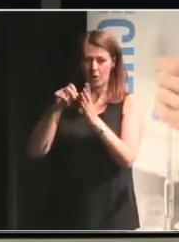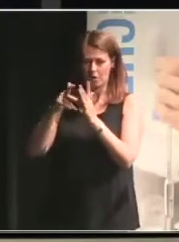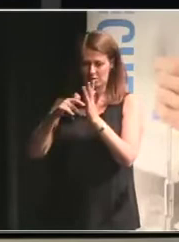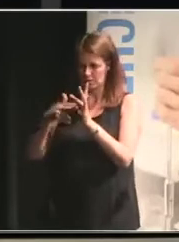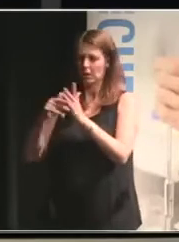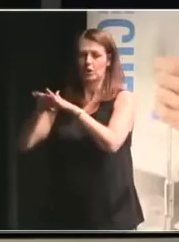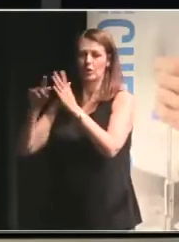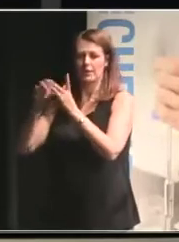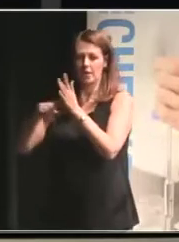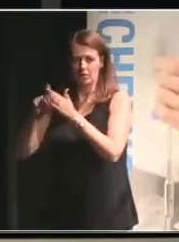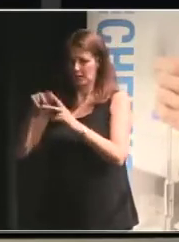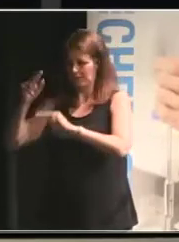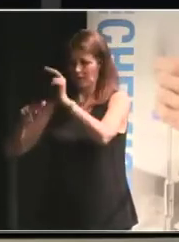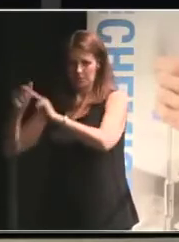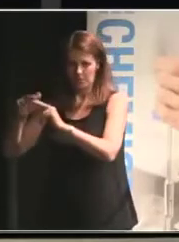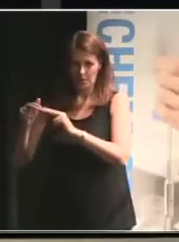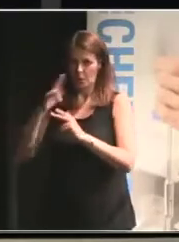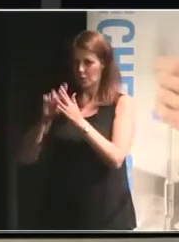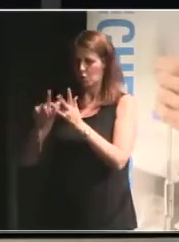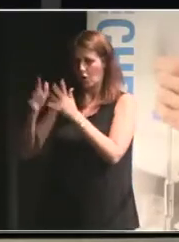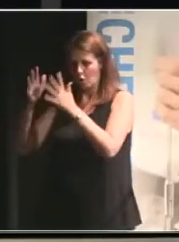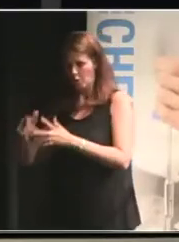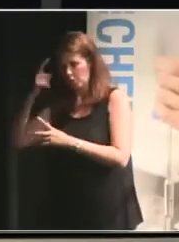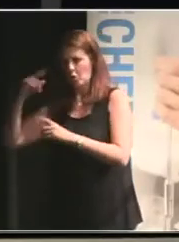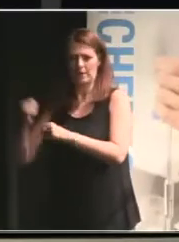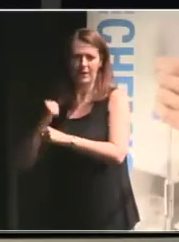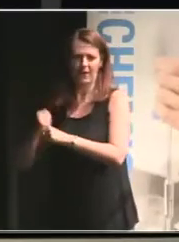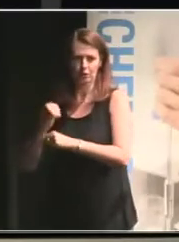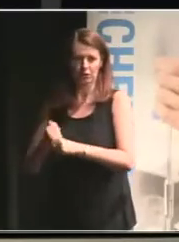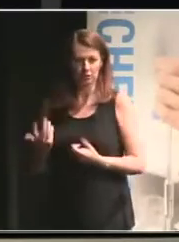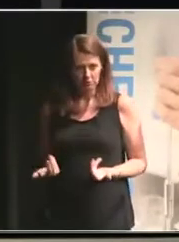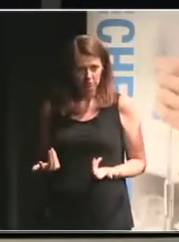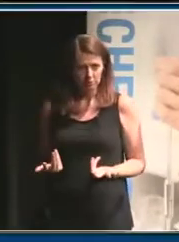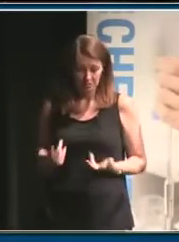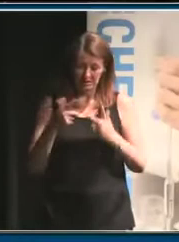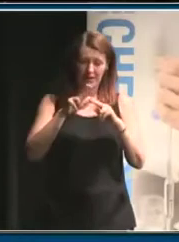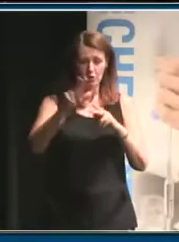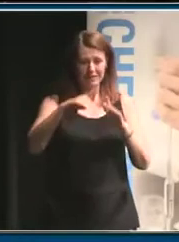When we do a lot of it we call it manufacturing. Well if you're in this business what do you worry